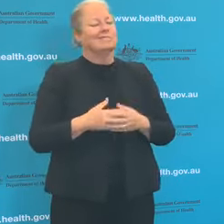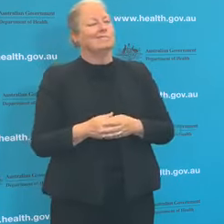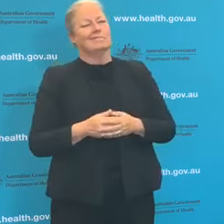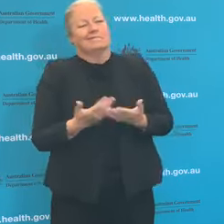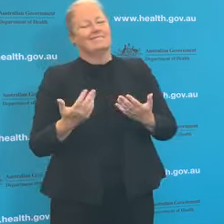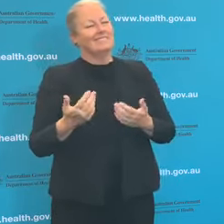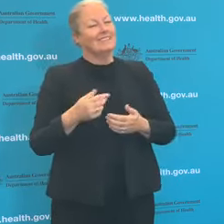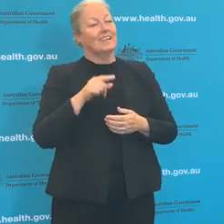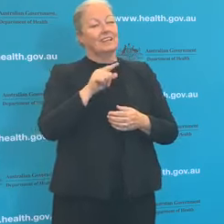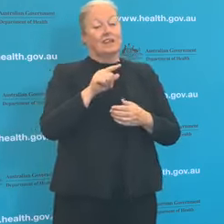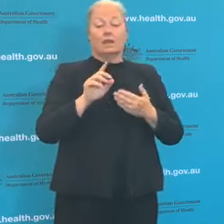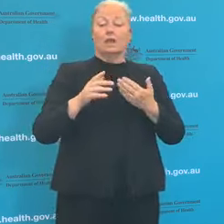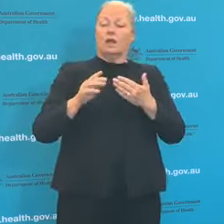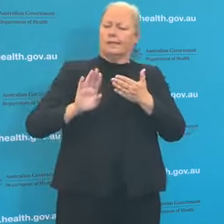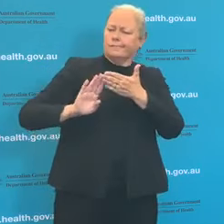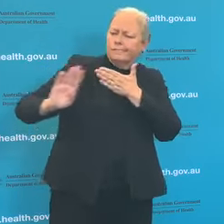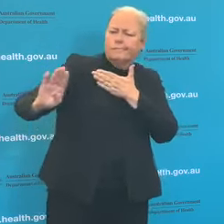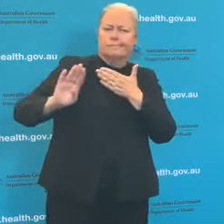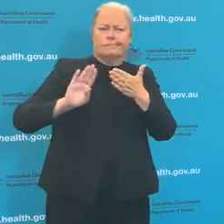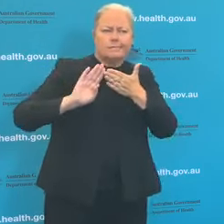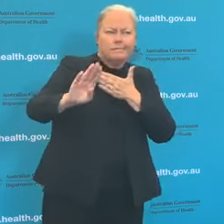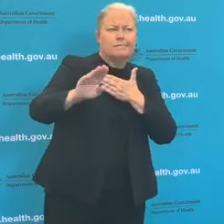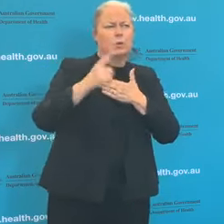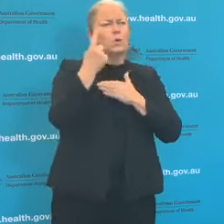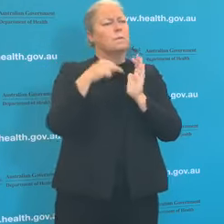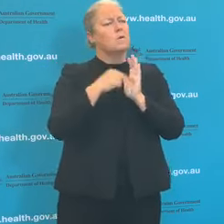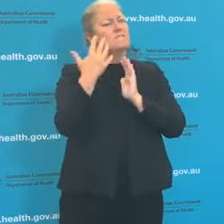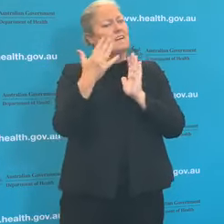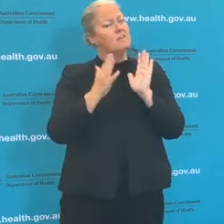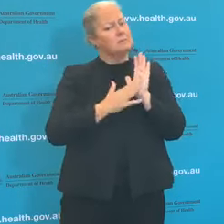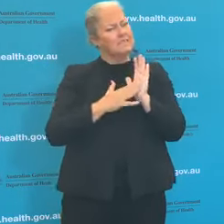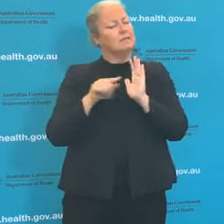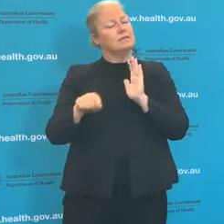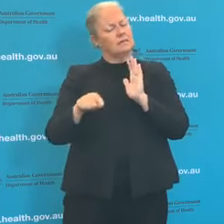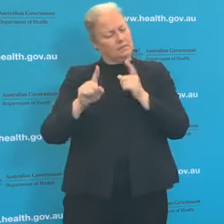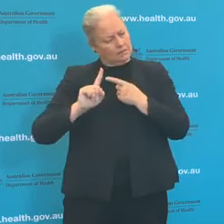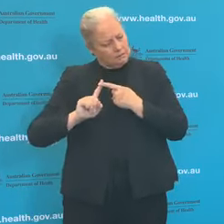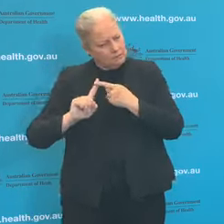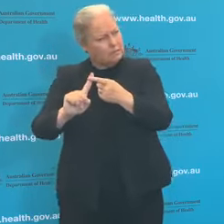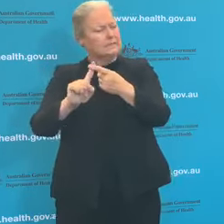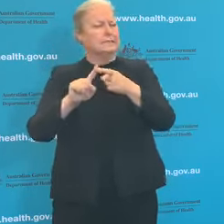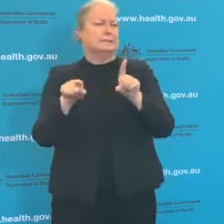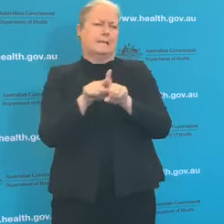measures will be with us. I think it's unlikely that we will be able to have